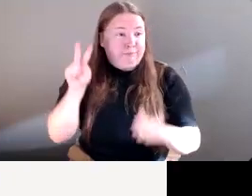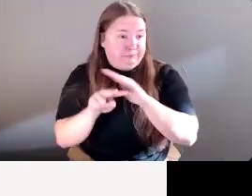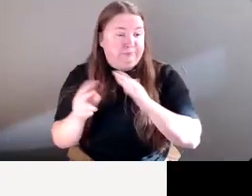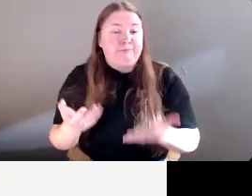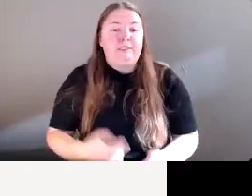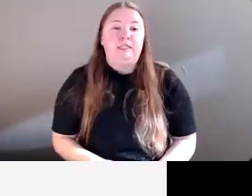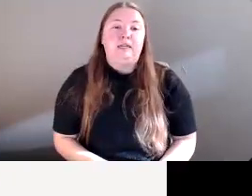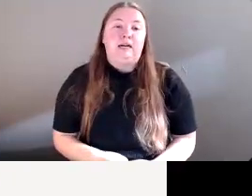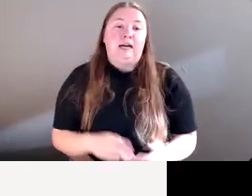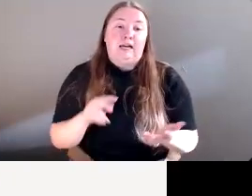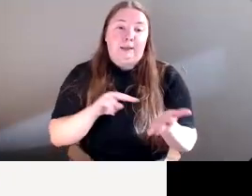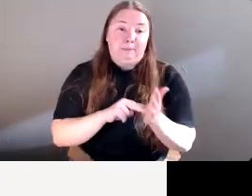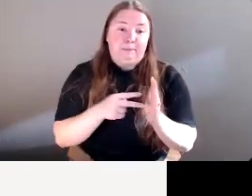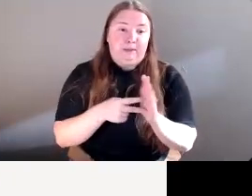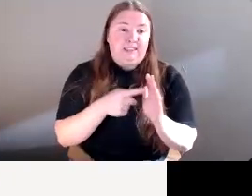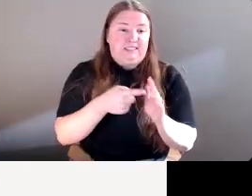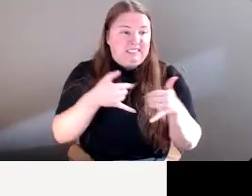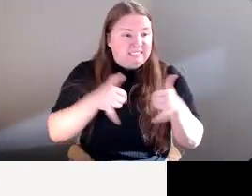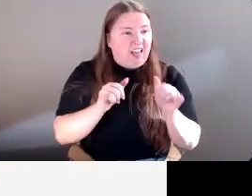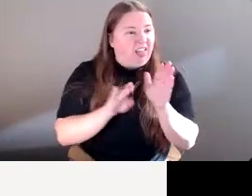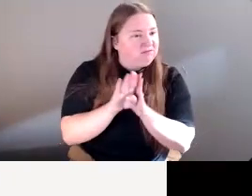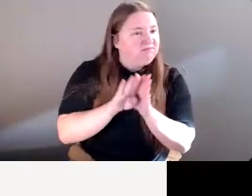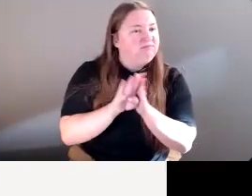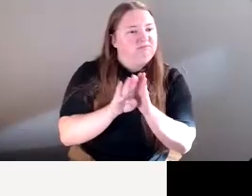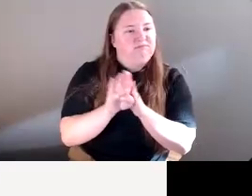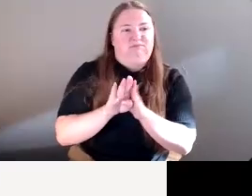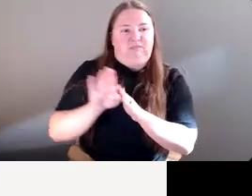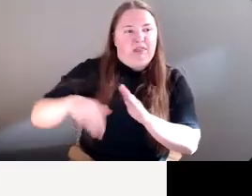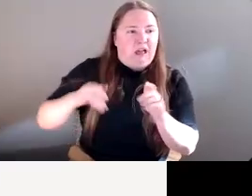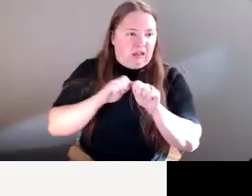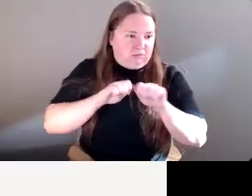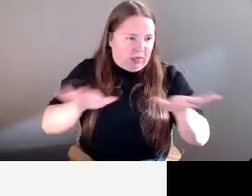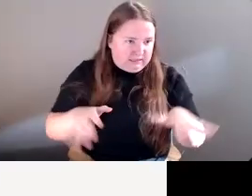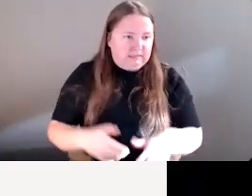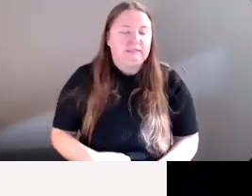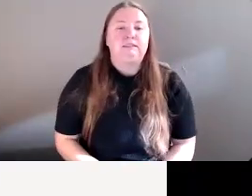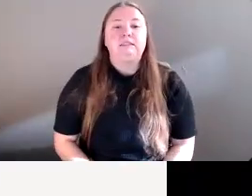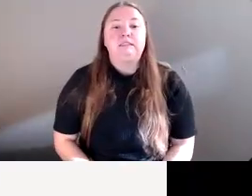that are still in active development. And so anyone who wants to,